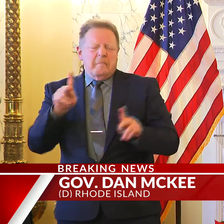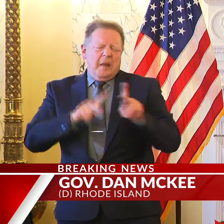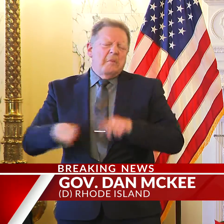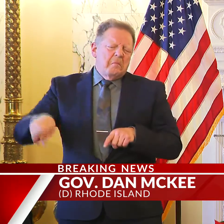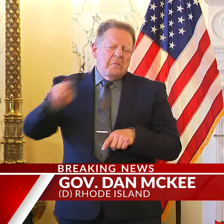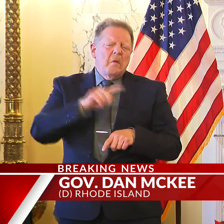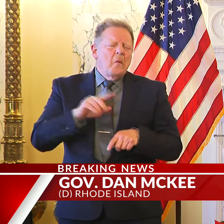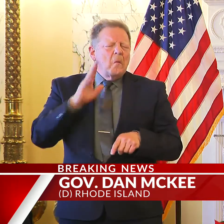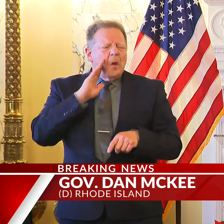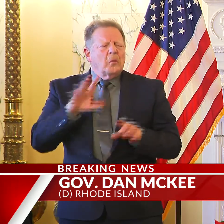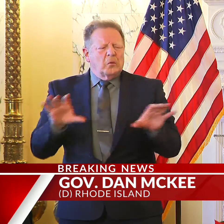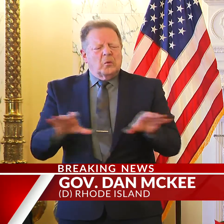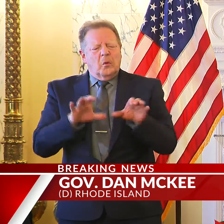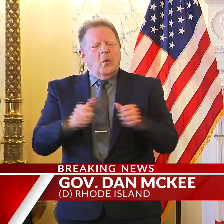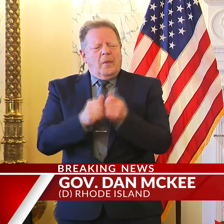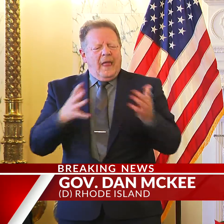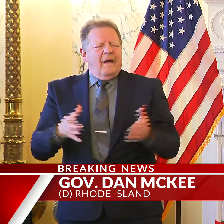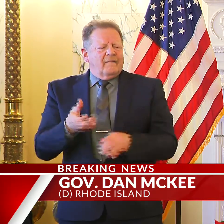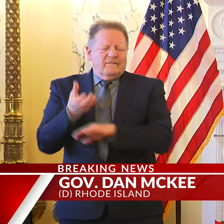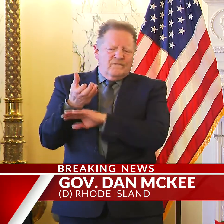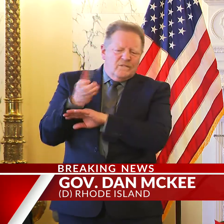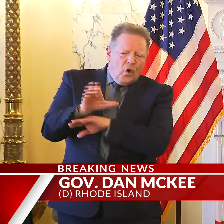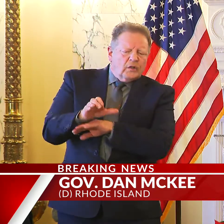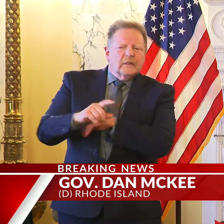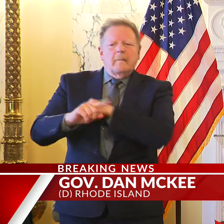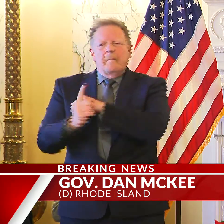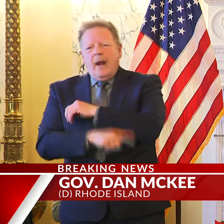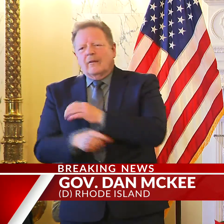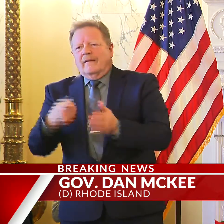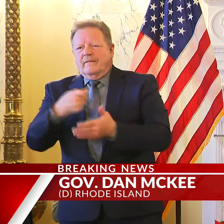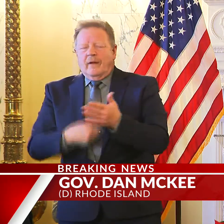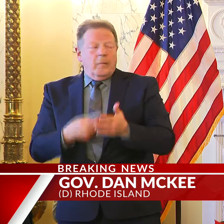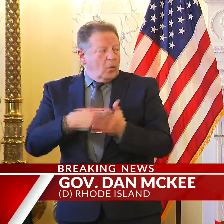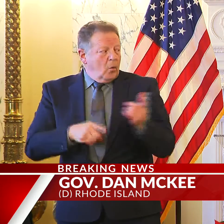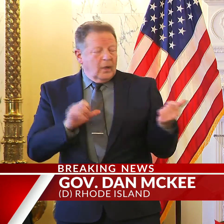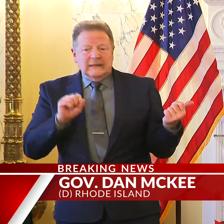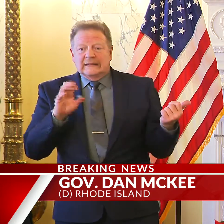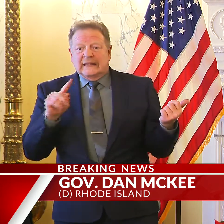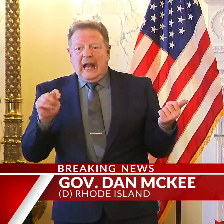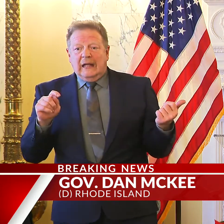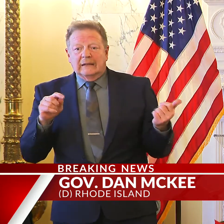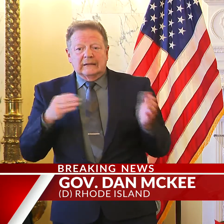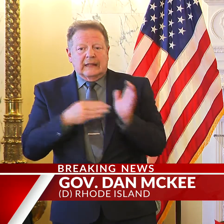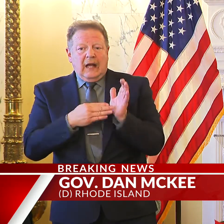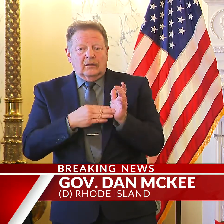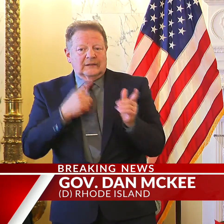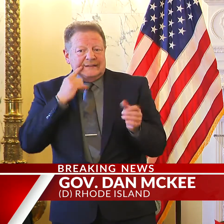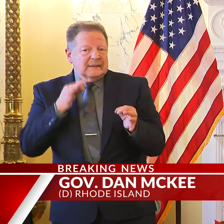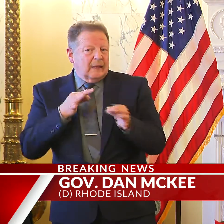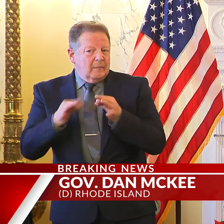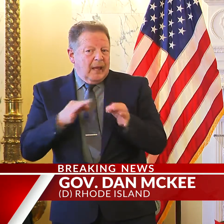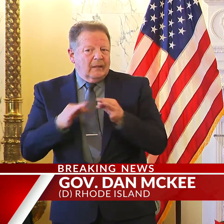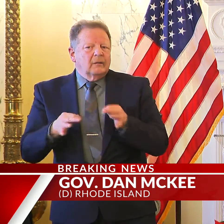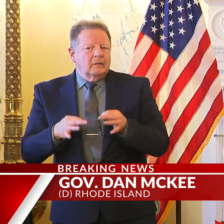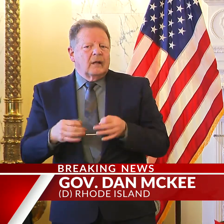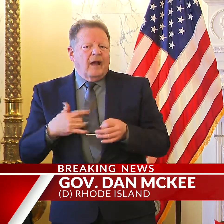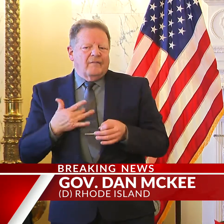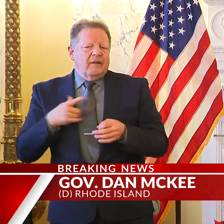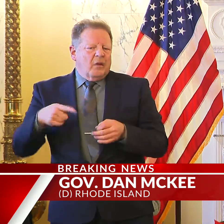BALANCE WILL MAKE A BALANCE. AND THAT. I'M EXPECTING THAT WE'RE GOING TO GET FROM PRETTY GOOD BYE N BECAUSE OF WHAT